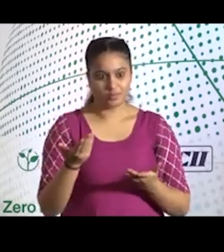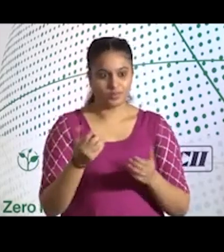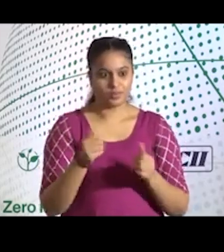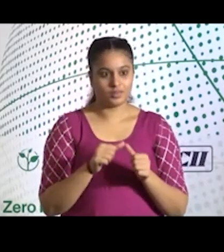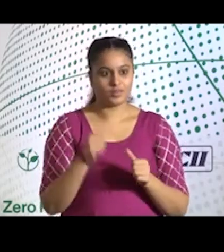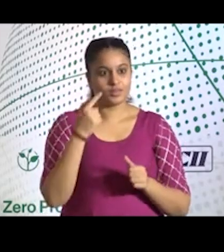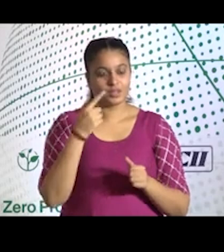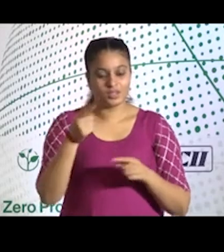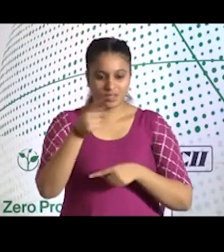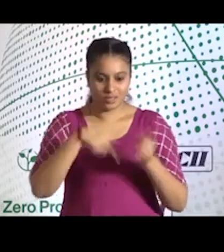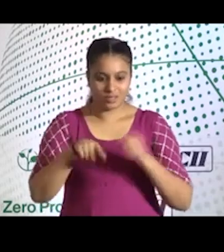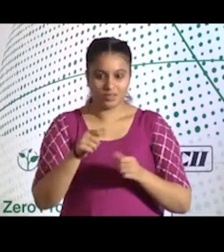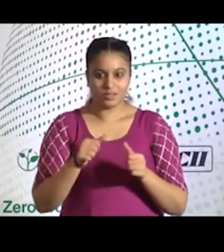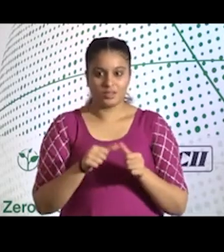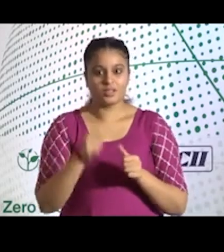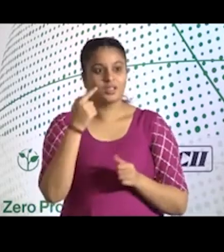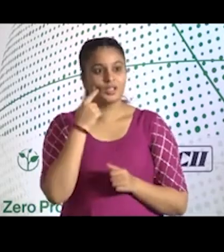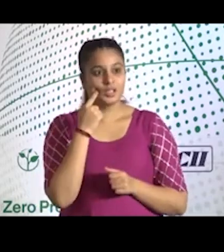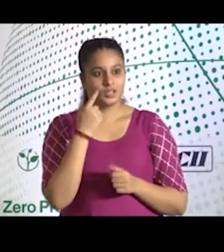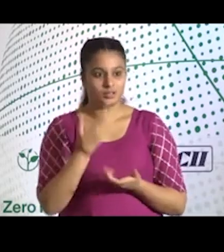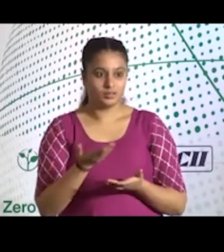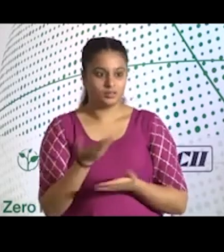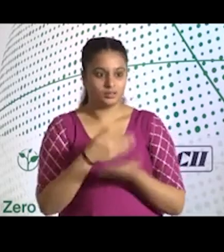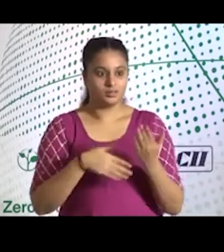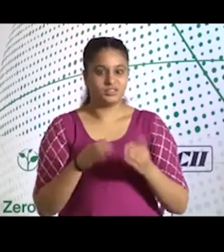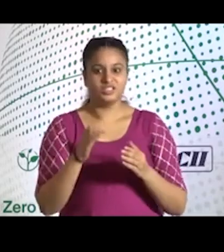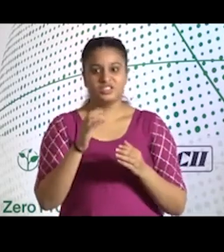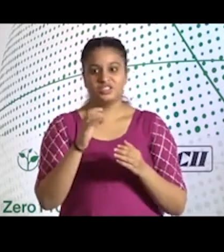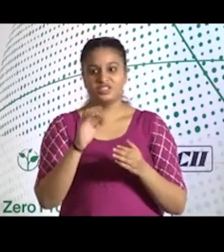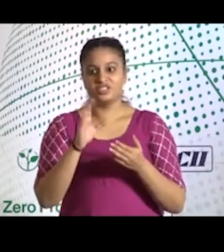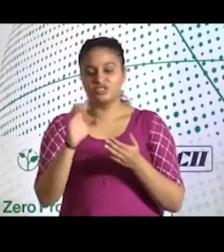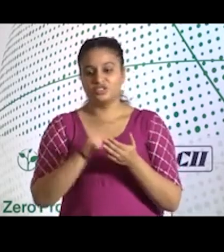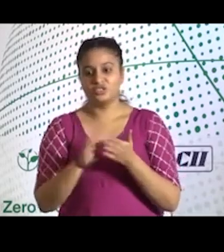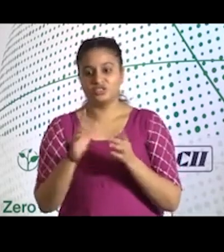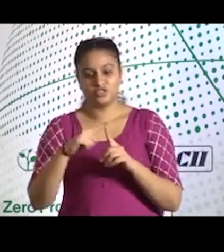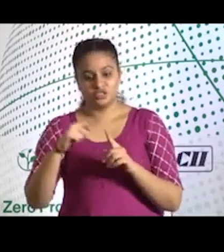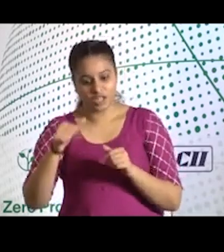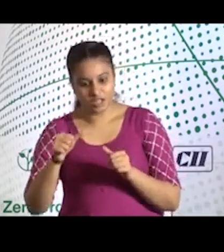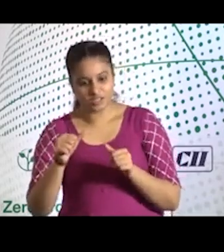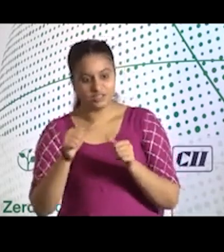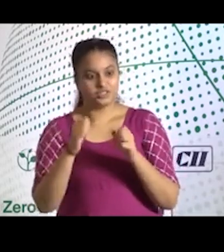models, as they're called, You know, activity barred from Google.